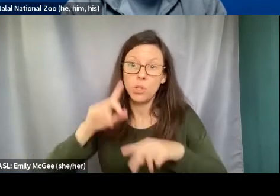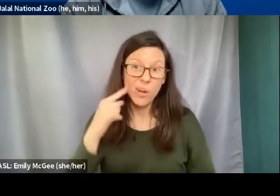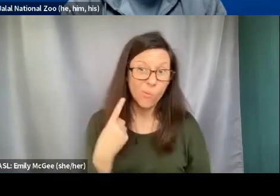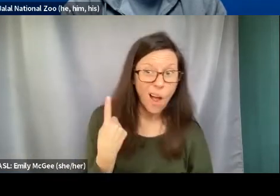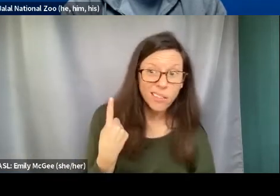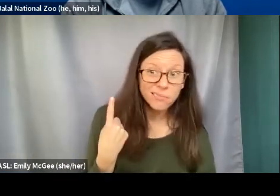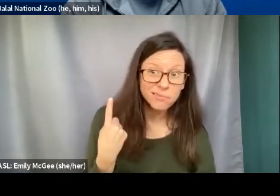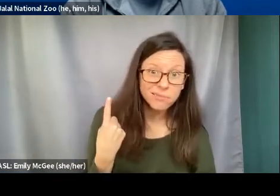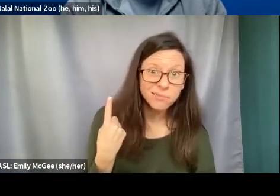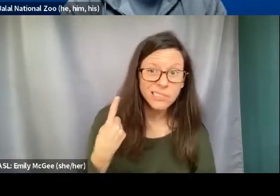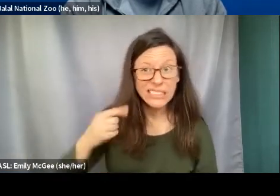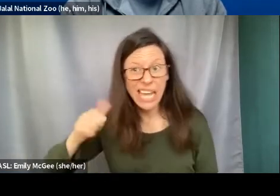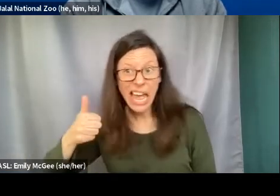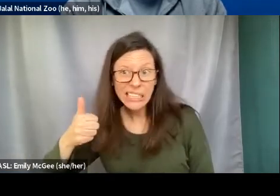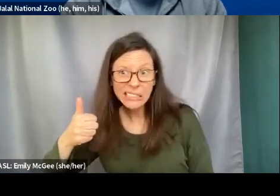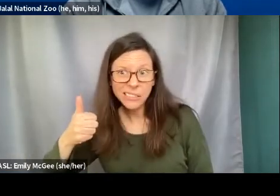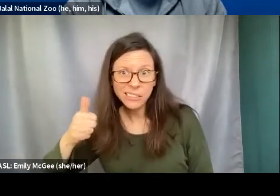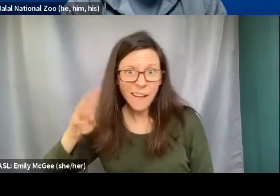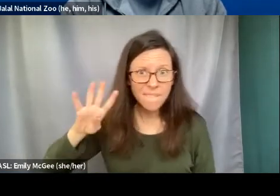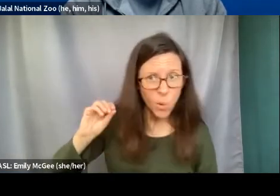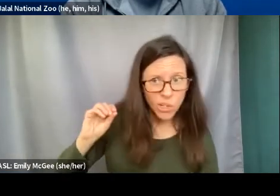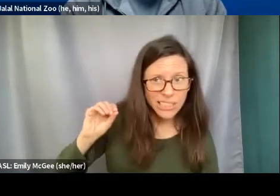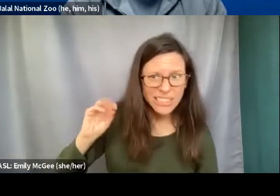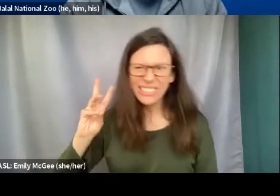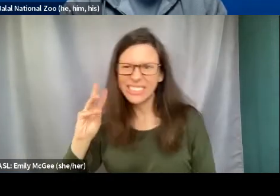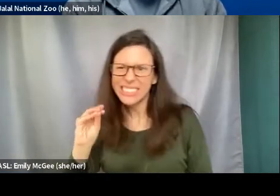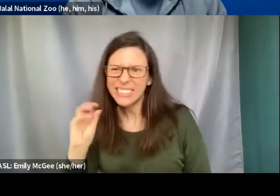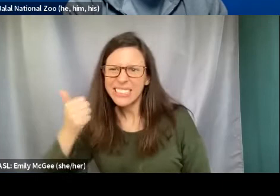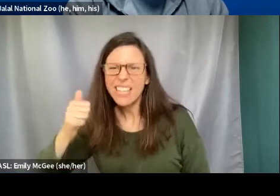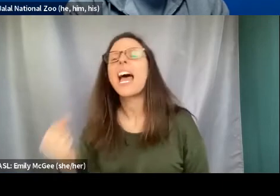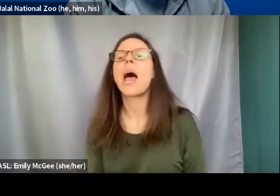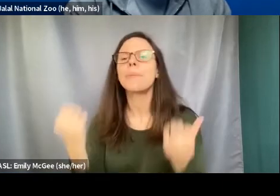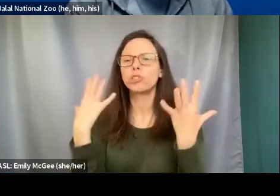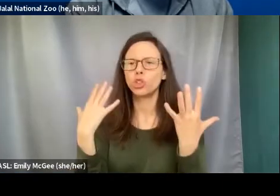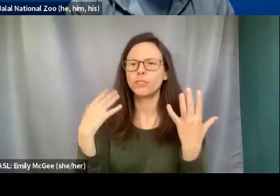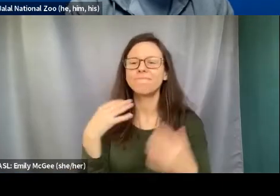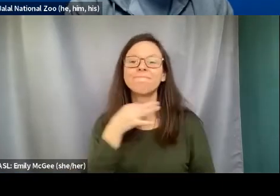10 tons? 40 tons? Or 60 tons? I'll give you a few seconds on that